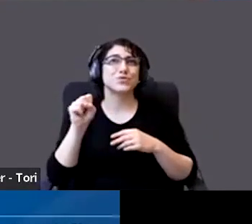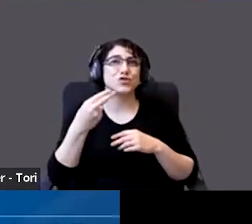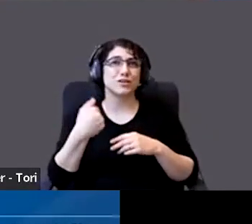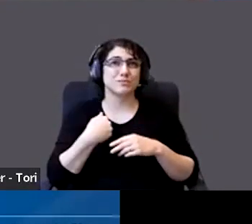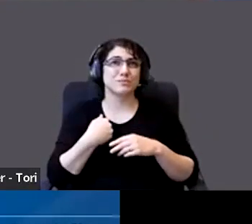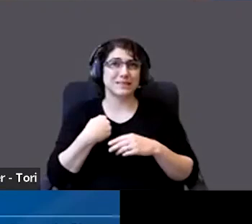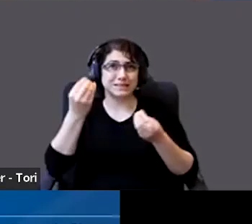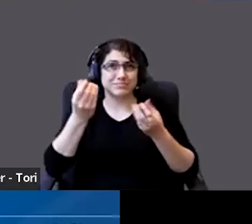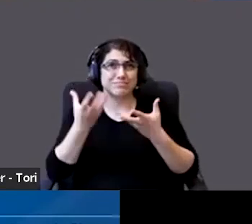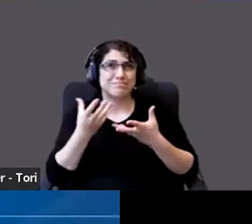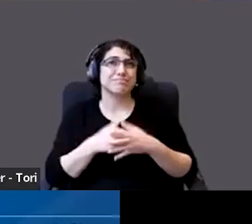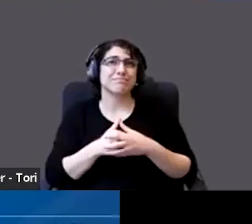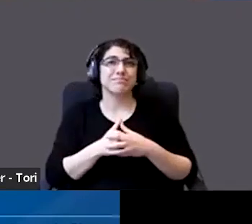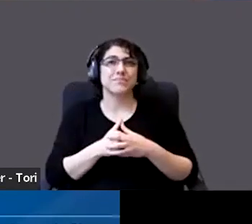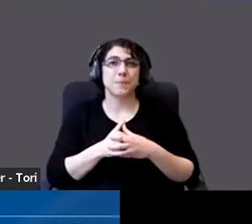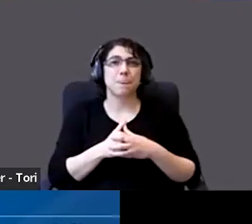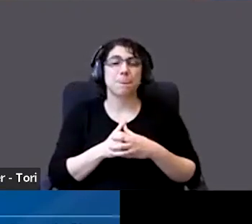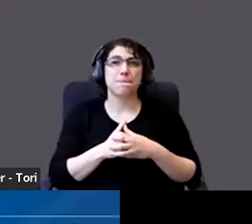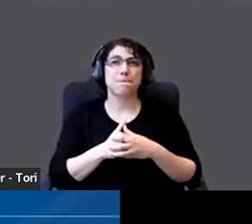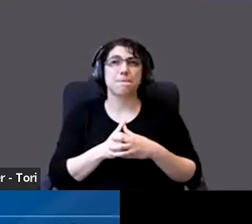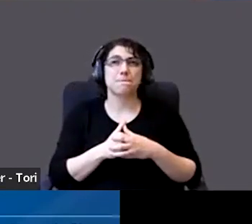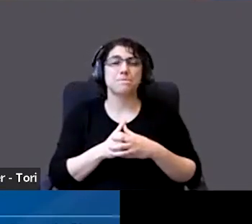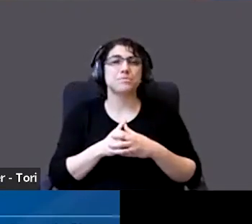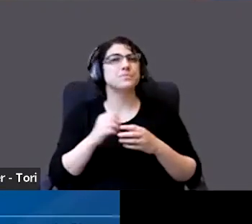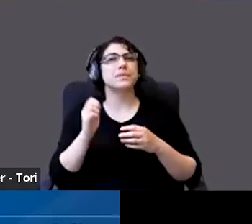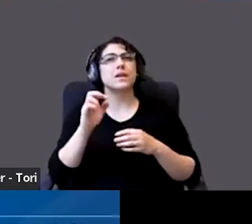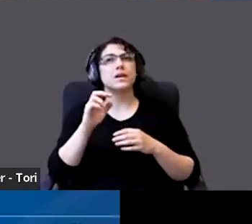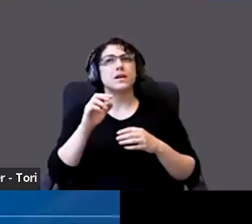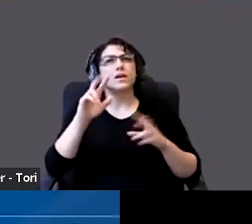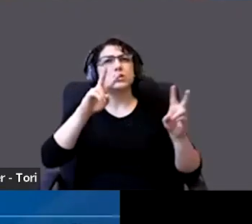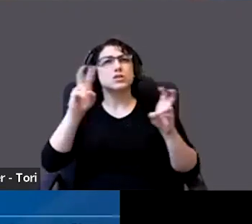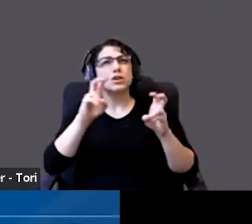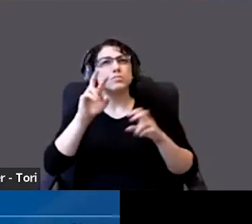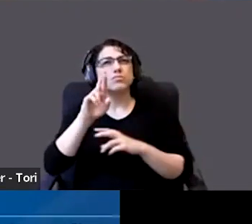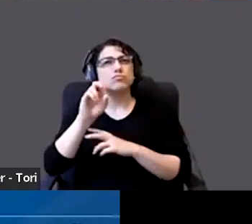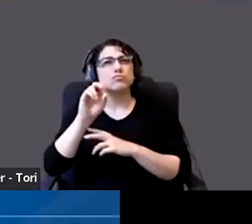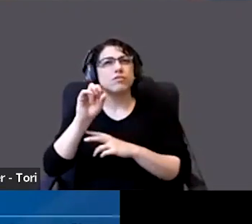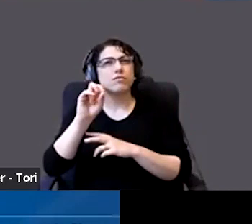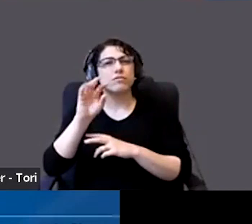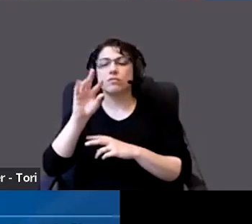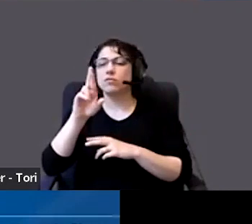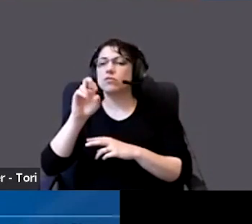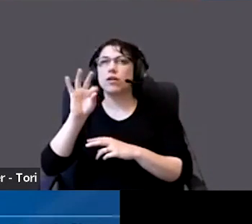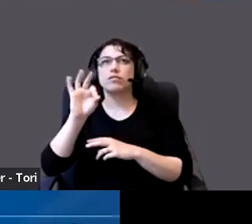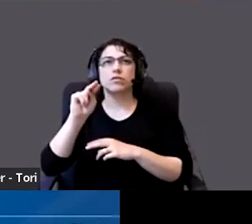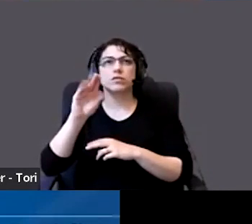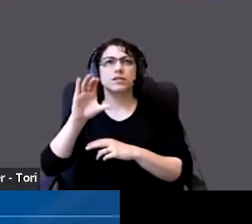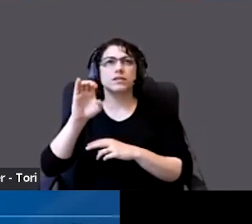But going back to the terms of reference, I don't see anything particularly wrong with the terms of reference in any way.